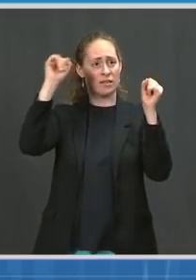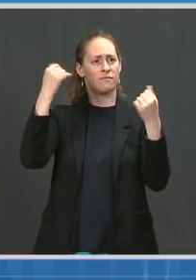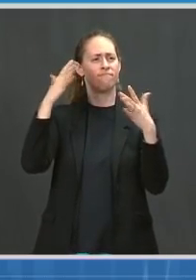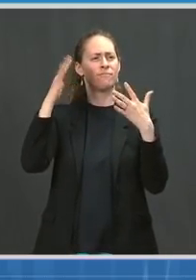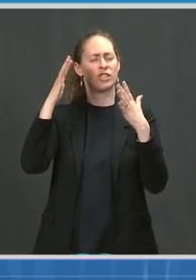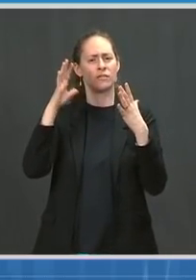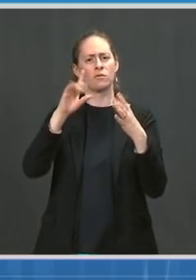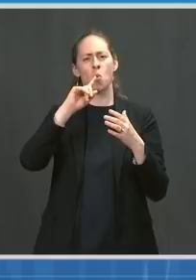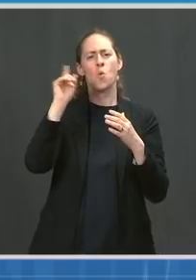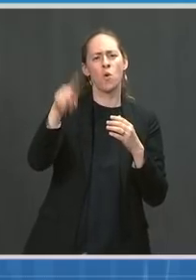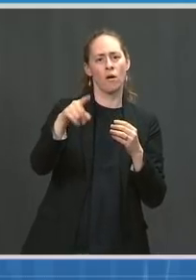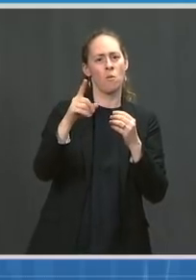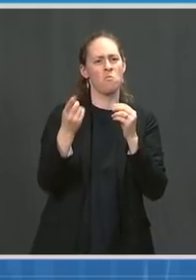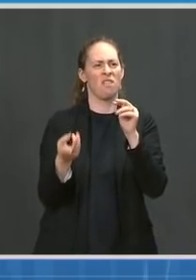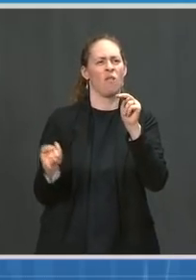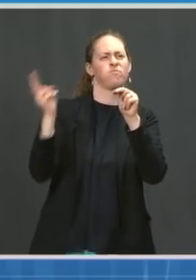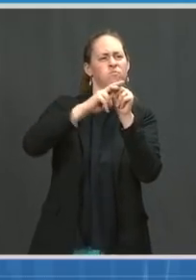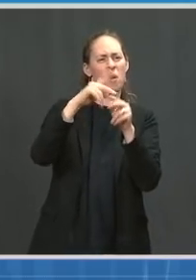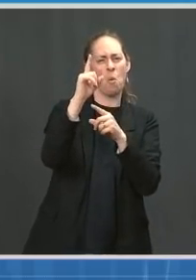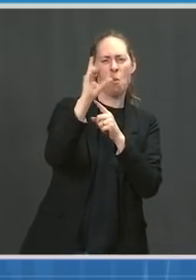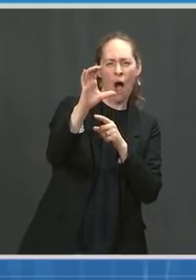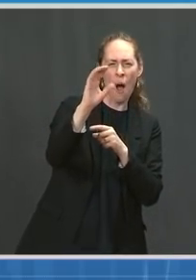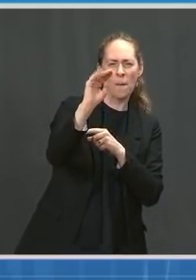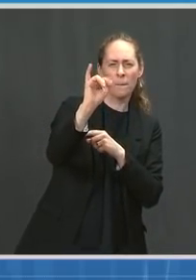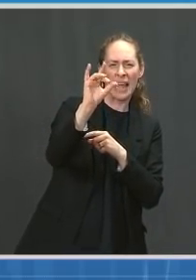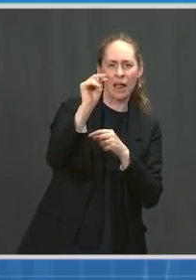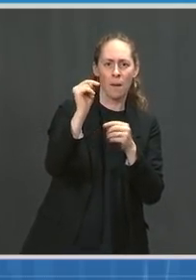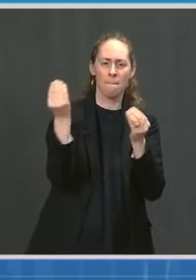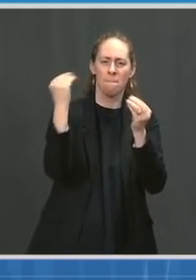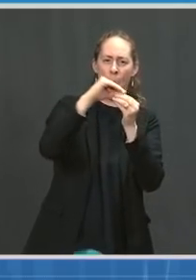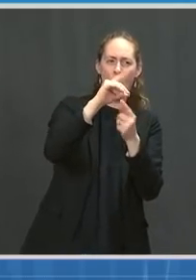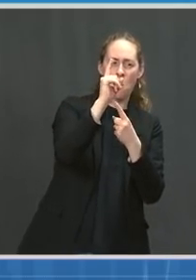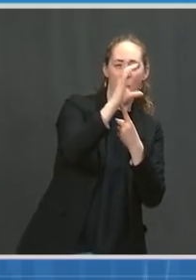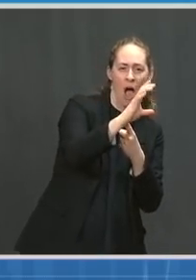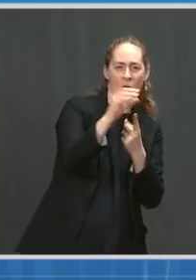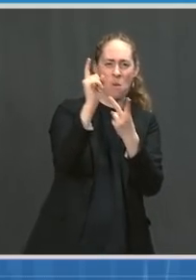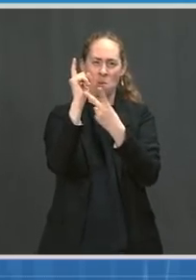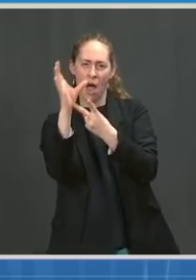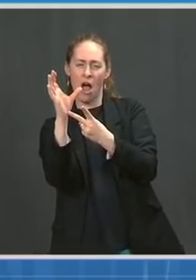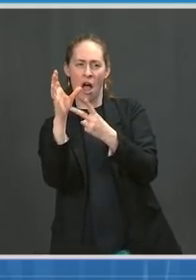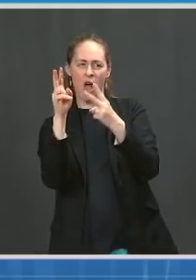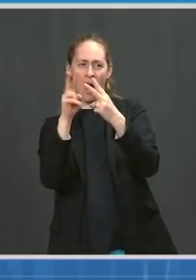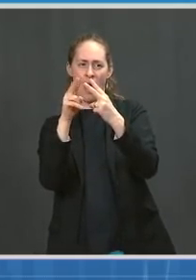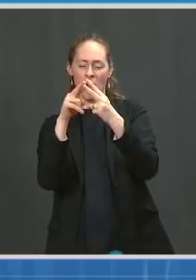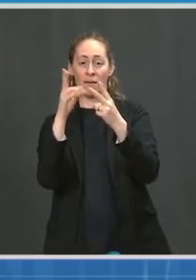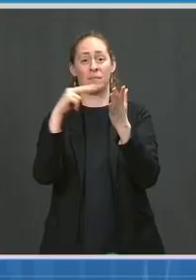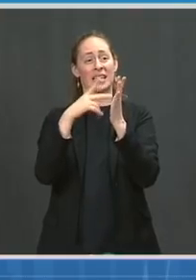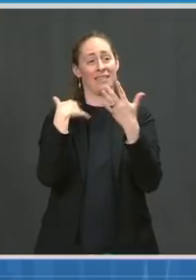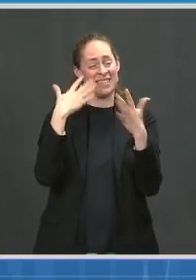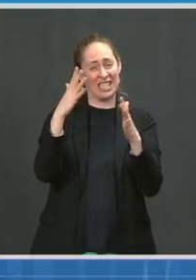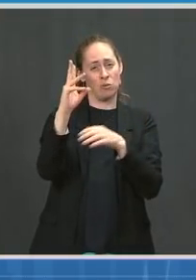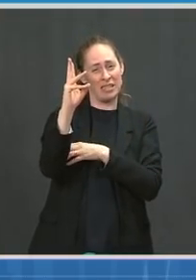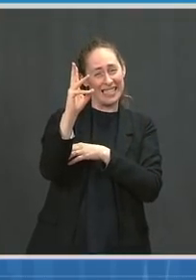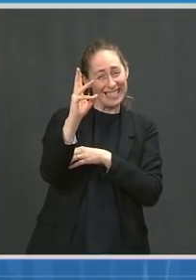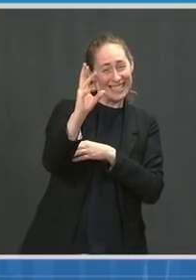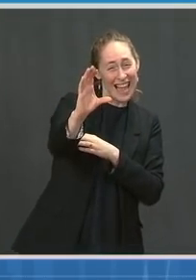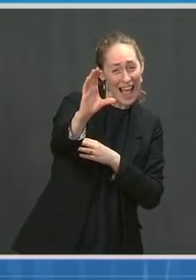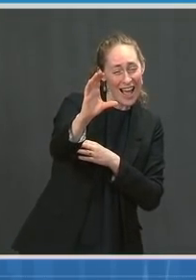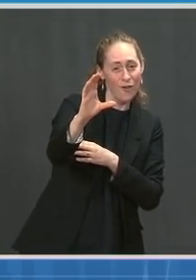of each Pfizer and Moderna, which brings us to 600 million doses by the end of July.